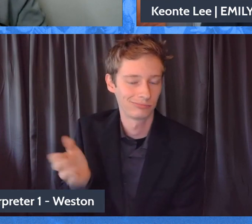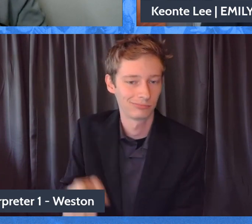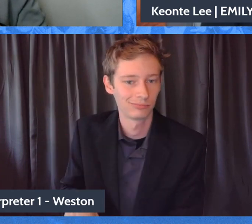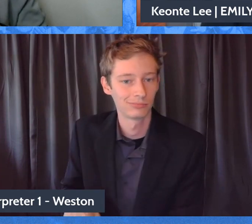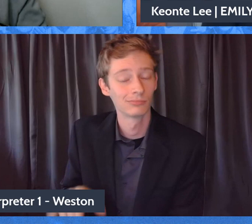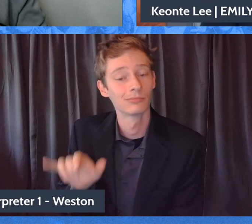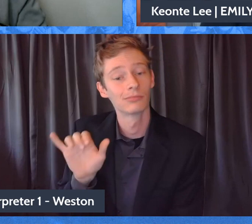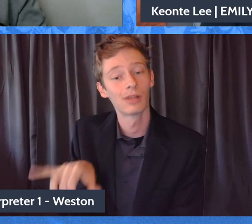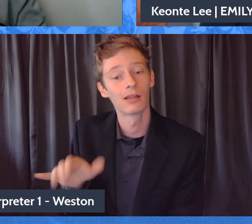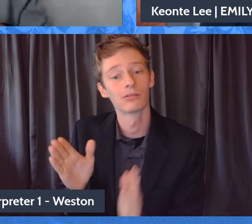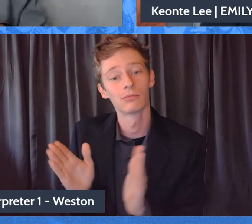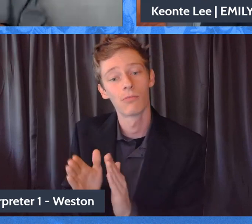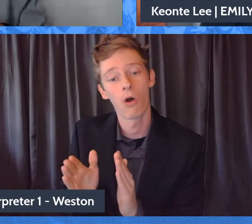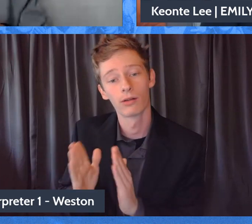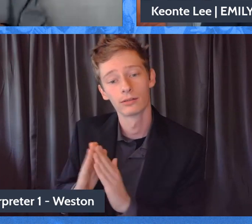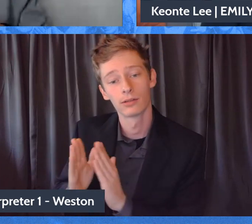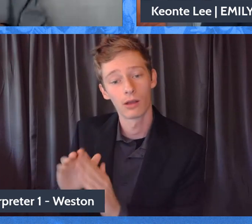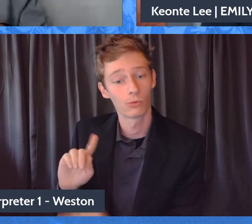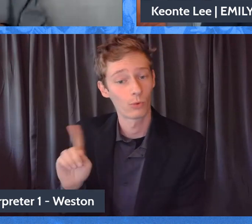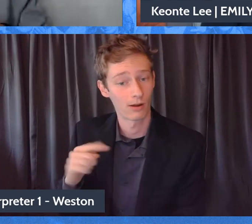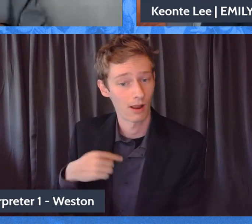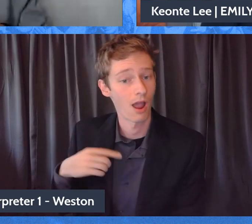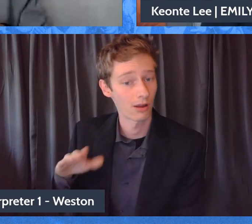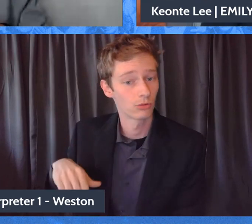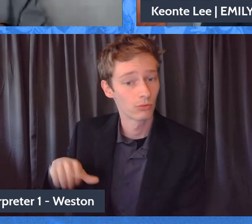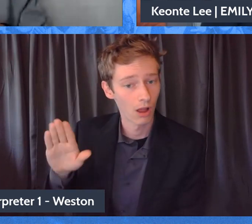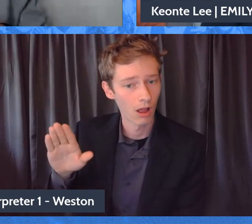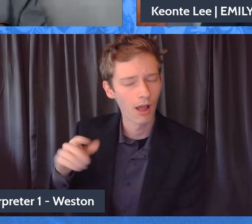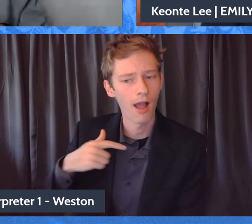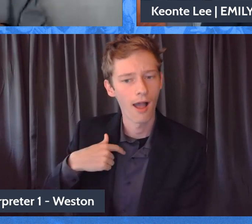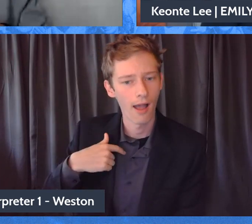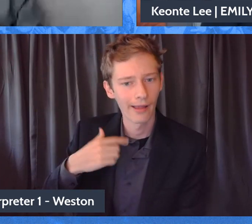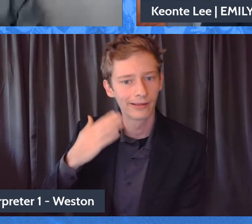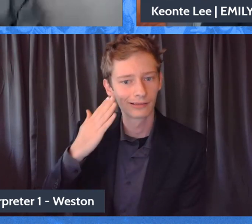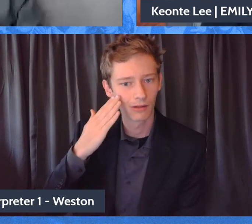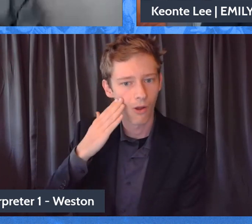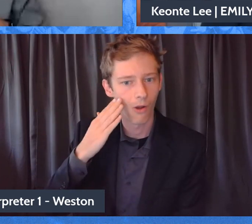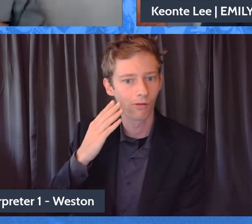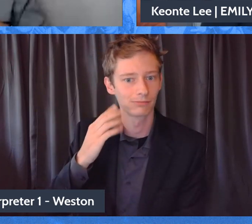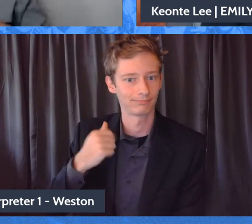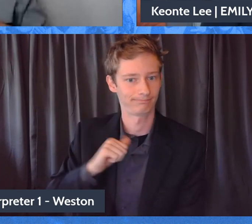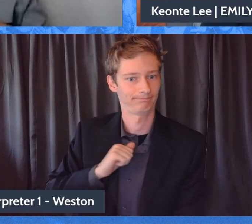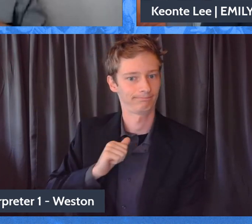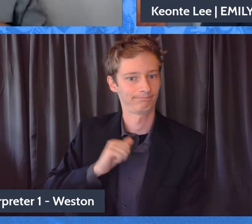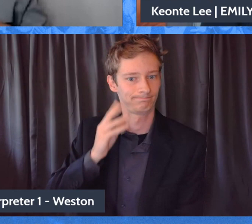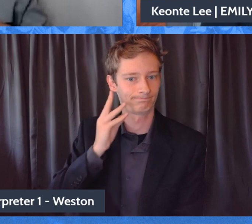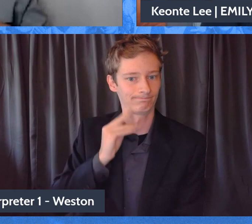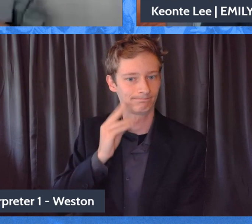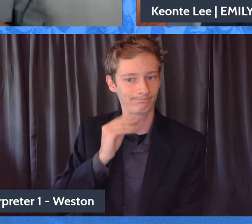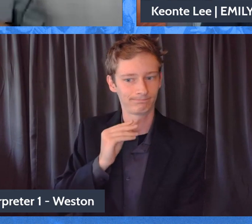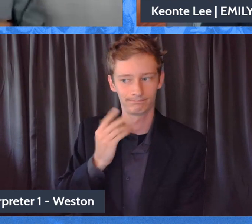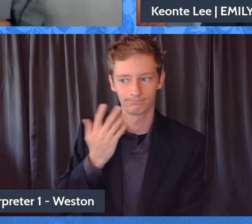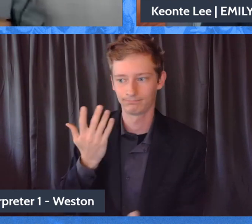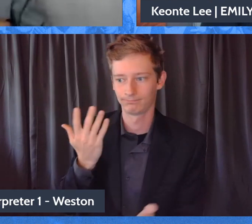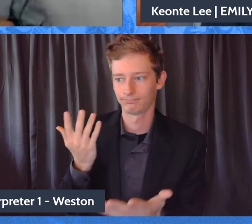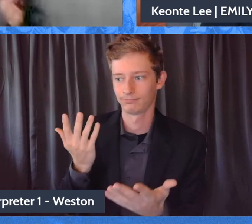where I know what it was like to not know where your next meal was gonna come from